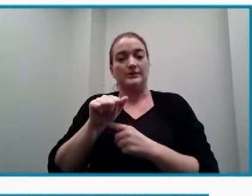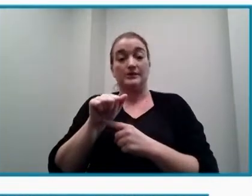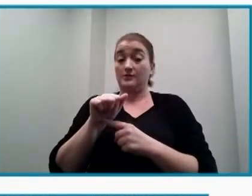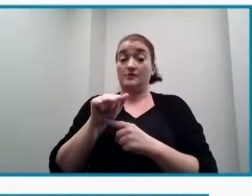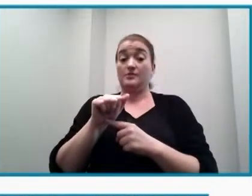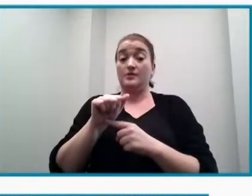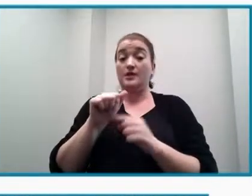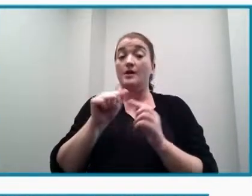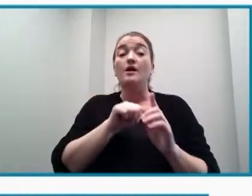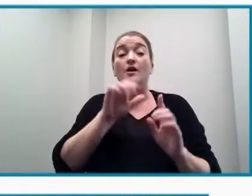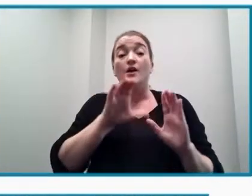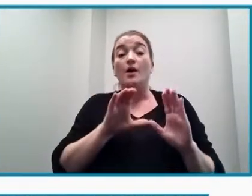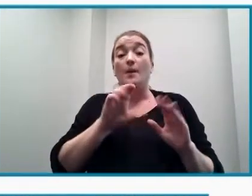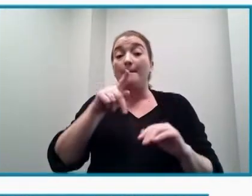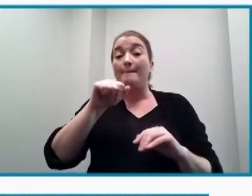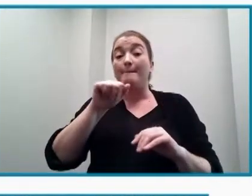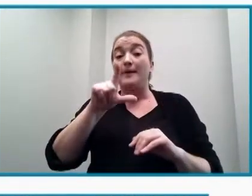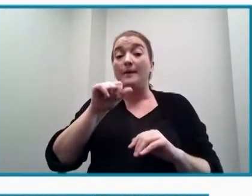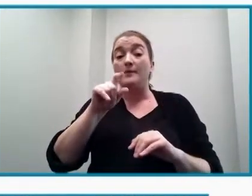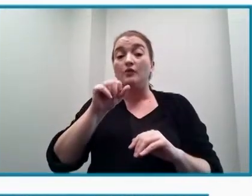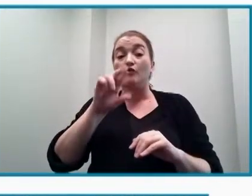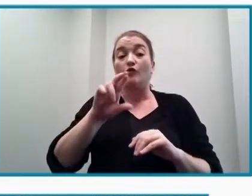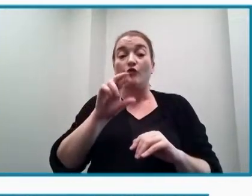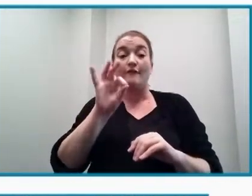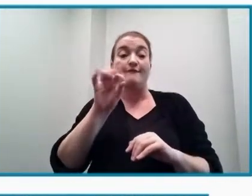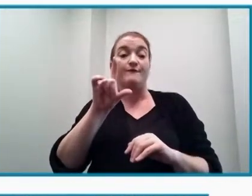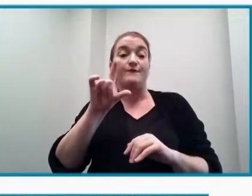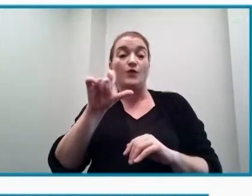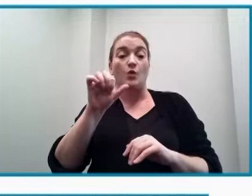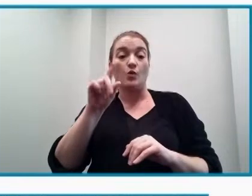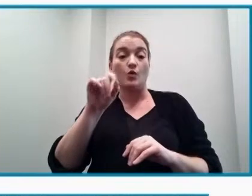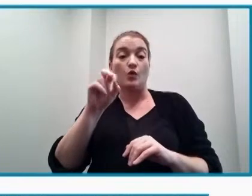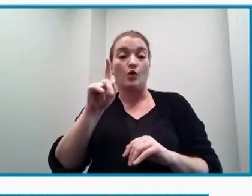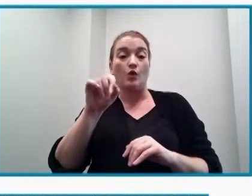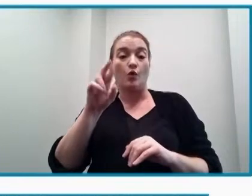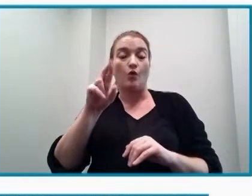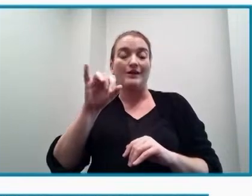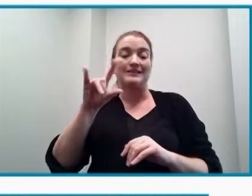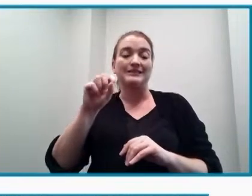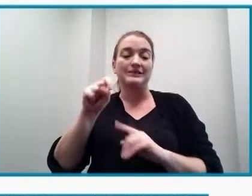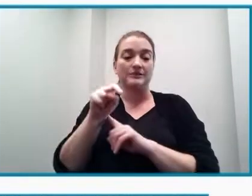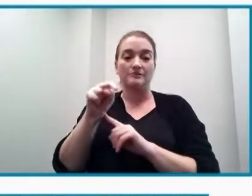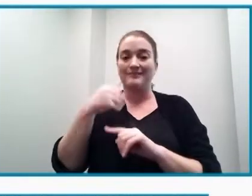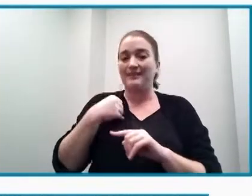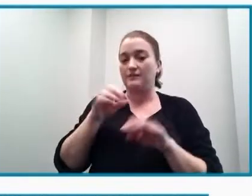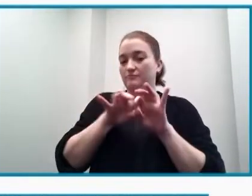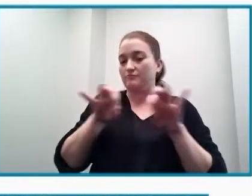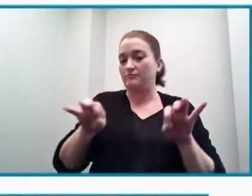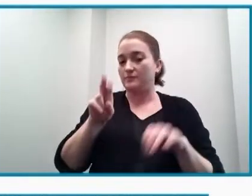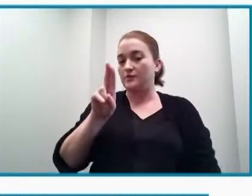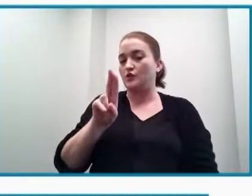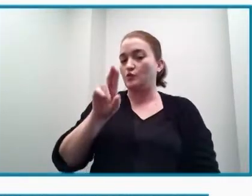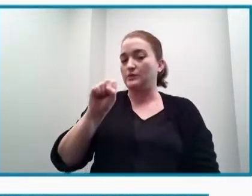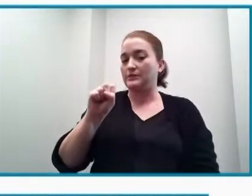he holds an MA in ethnomusicology from UC Santa Barbara, where he played the oud with the UCSB Middle East Ensemble,